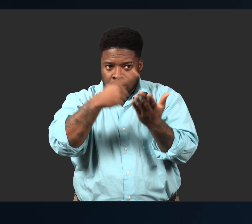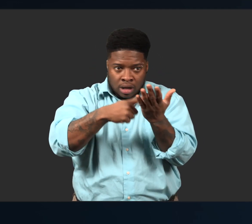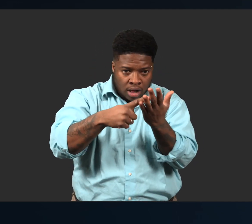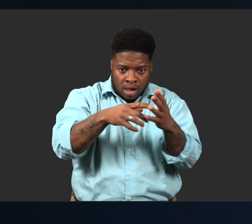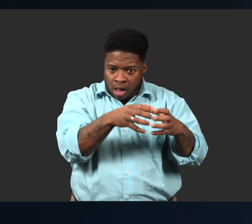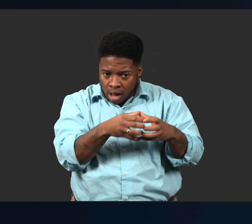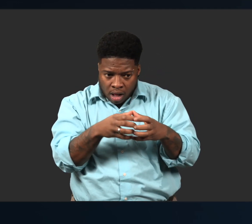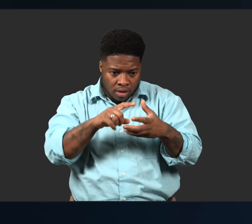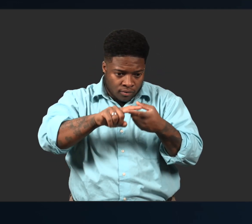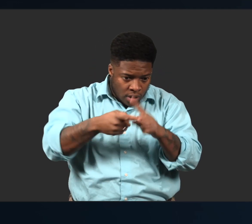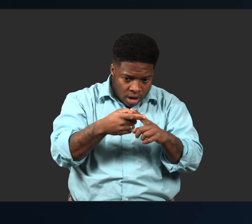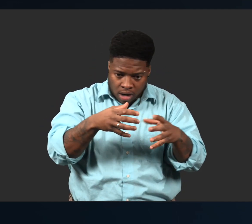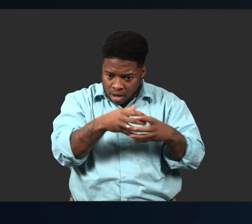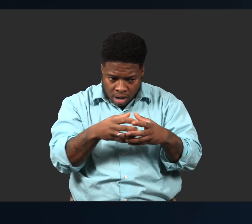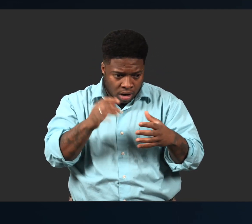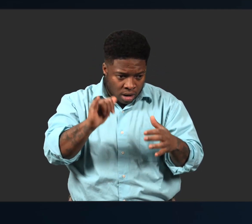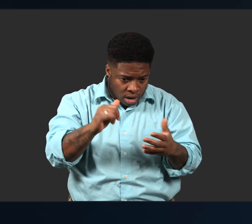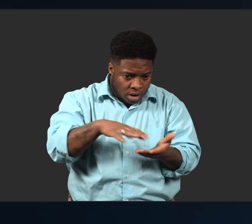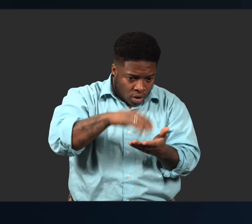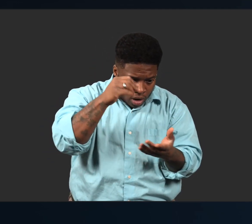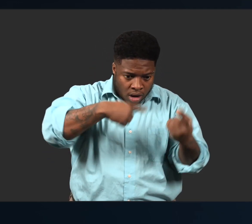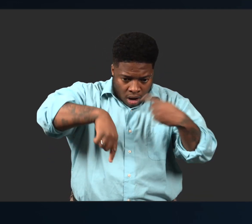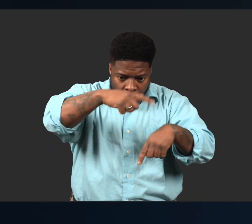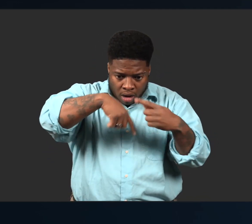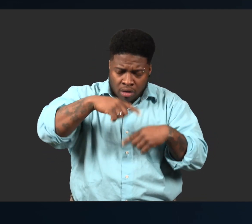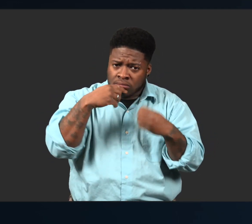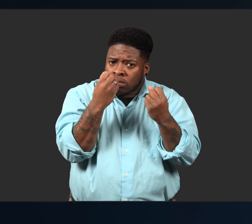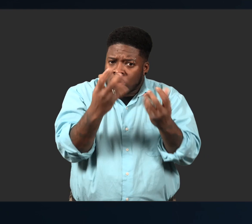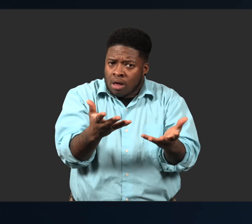speakers, discussion groups, meeting other members, and getting to know each other.